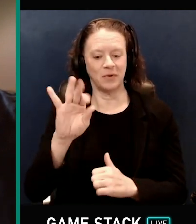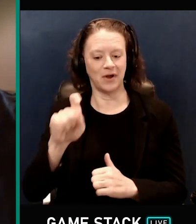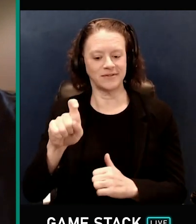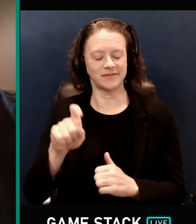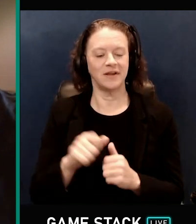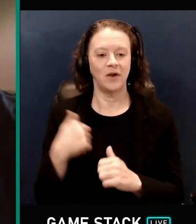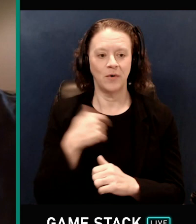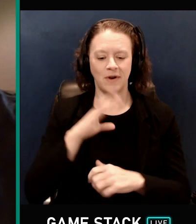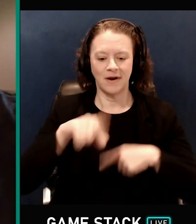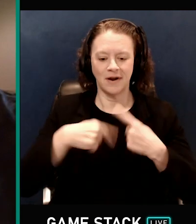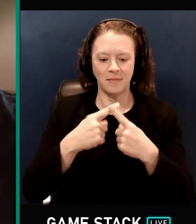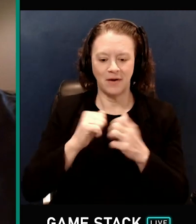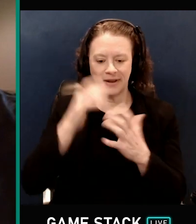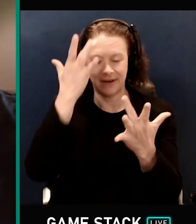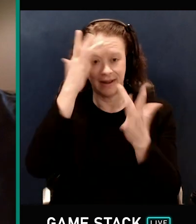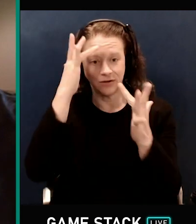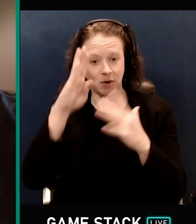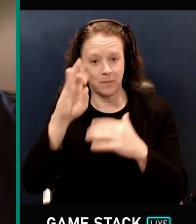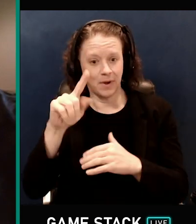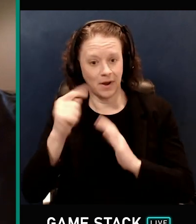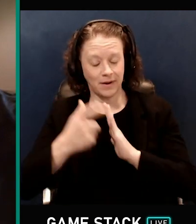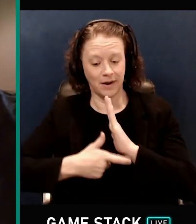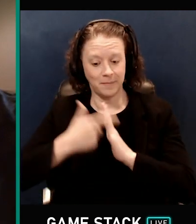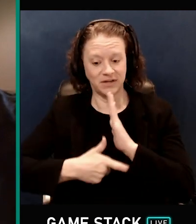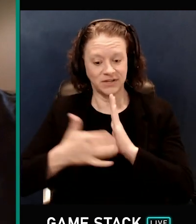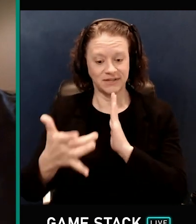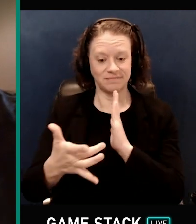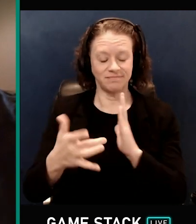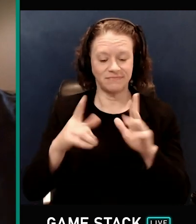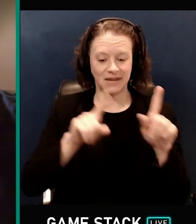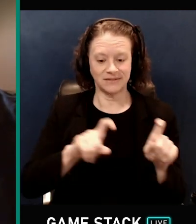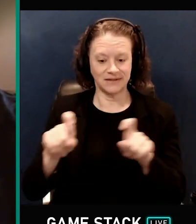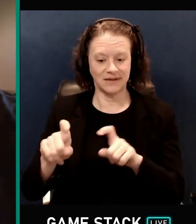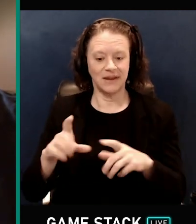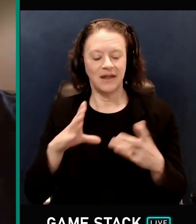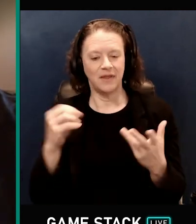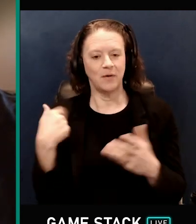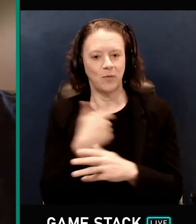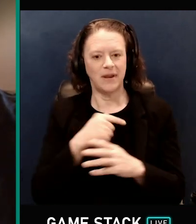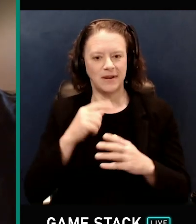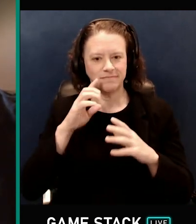automation tech that we've been rolling out to the various titles and studios that we support.